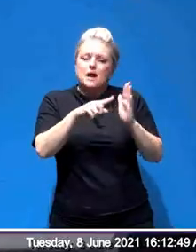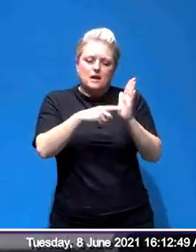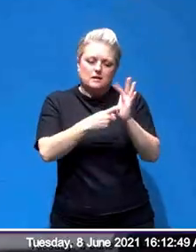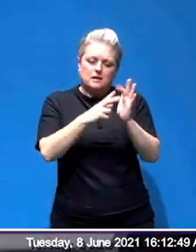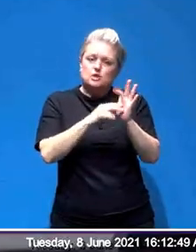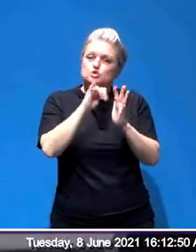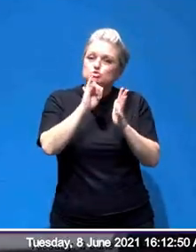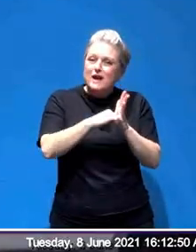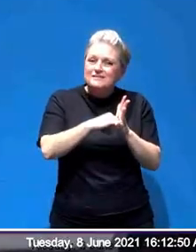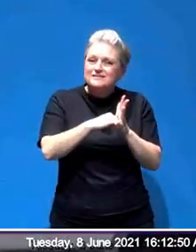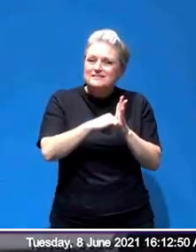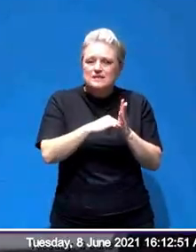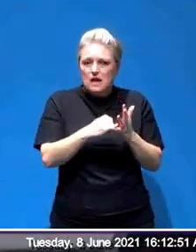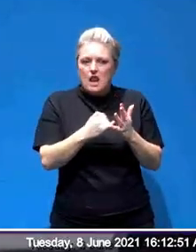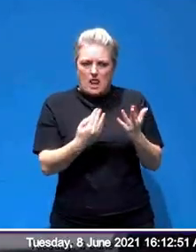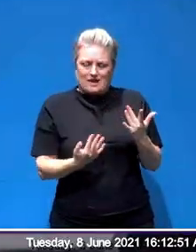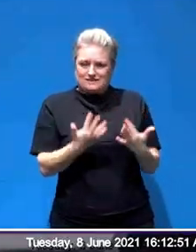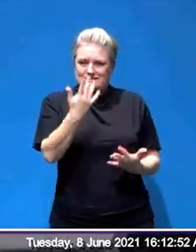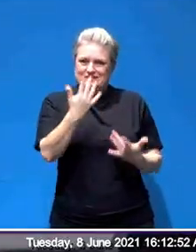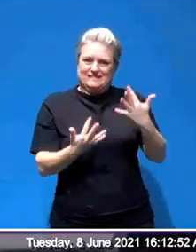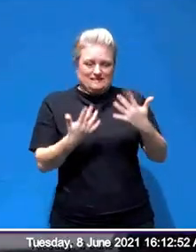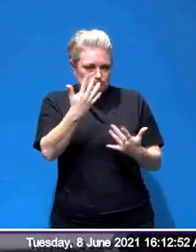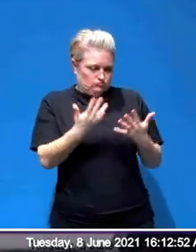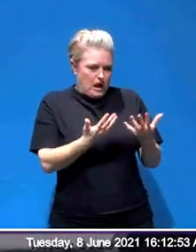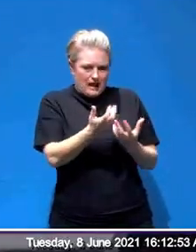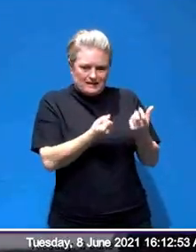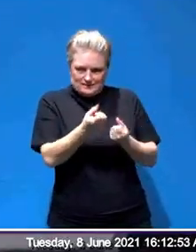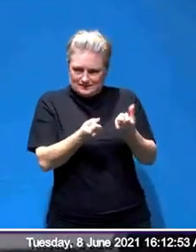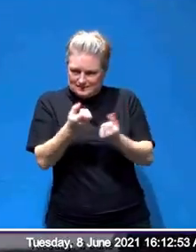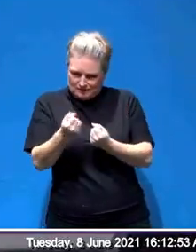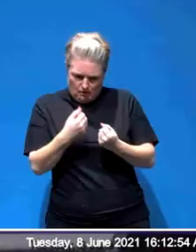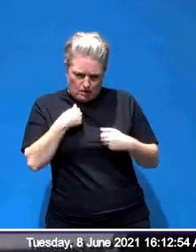So I might spend a longer period of time at a house where there may be a number